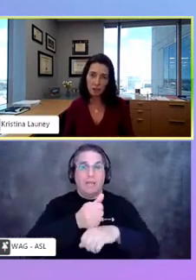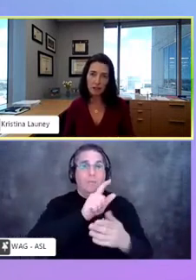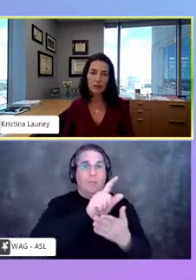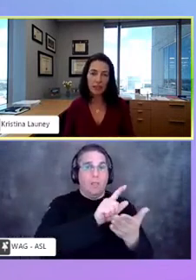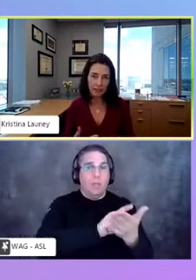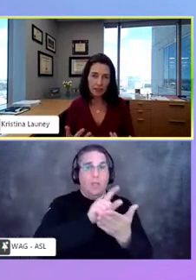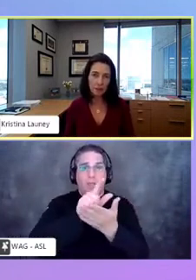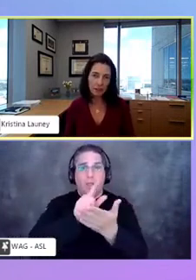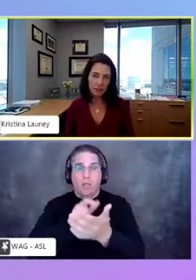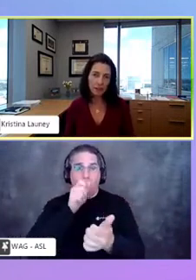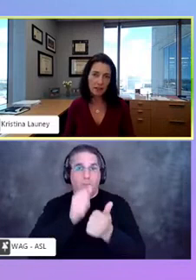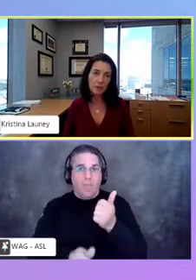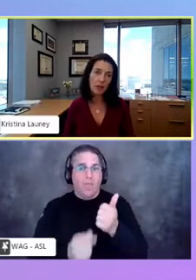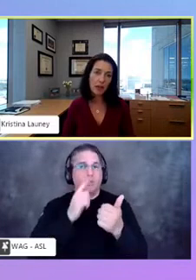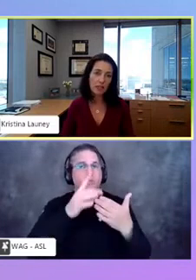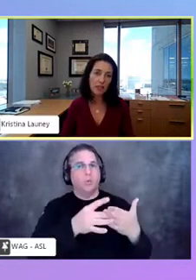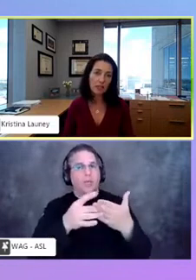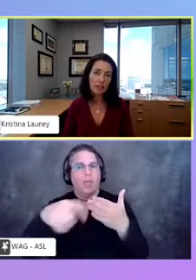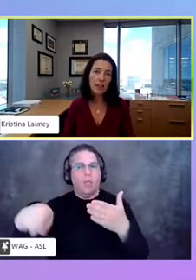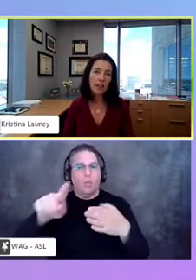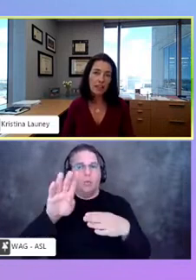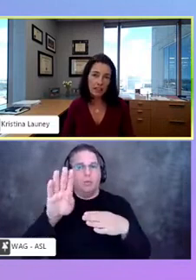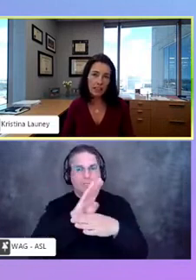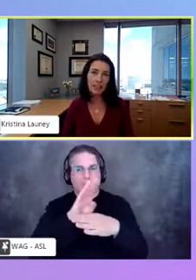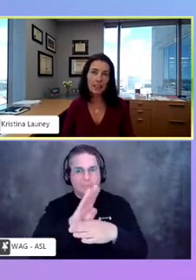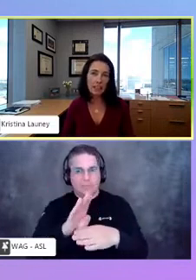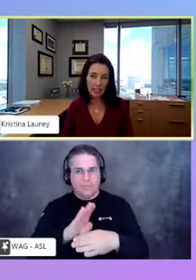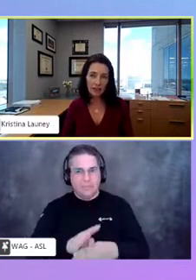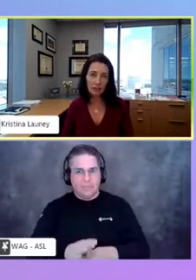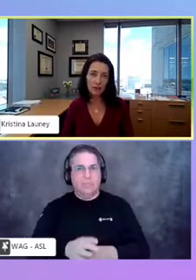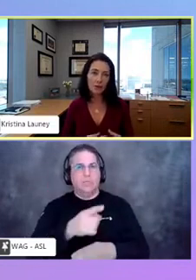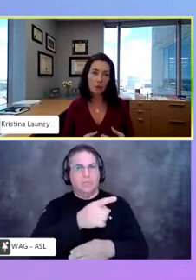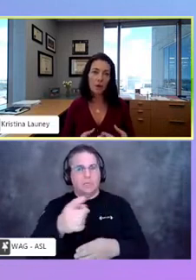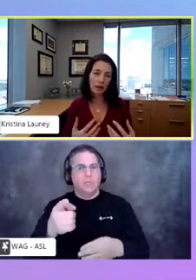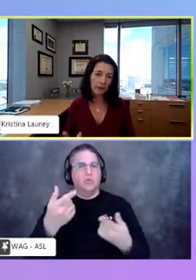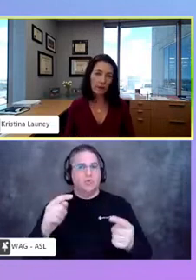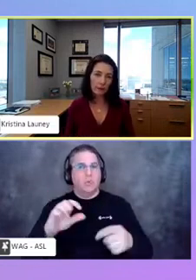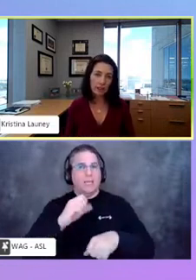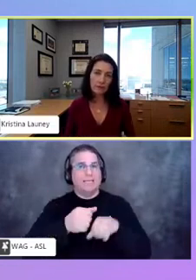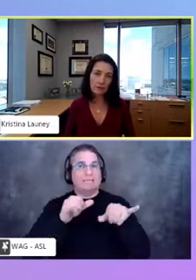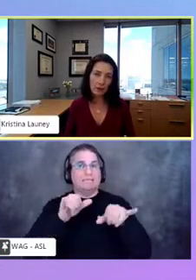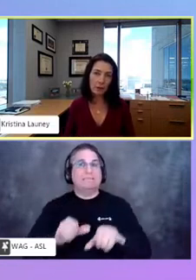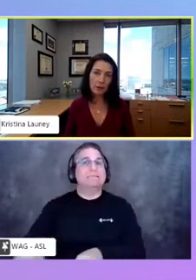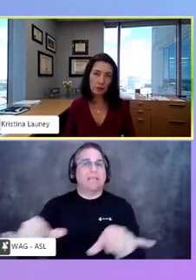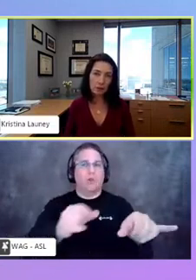have had efforts to enact regulations that would